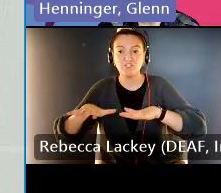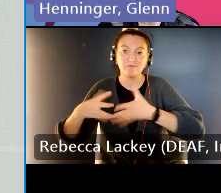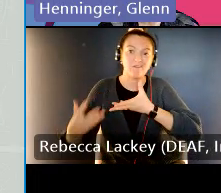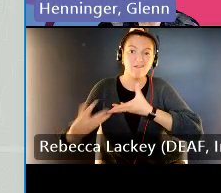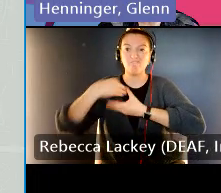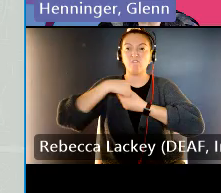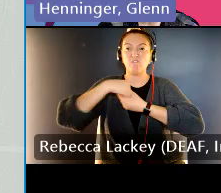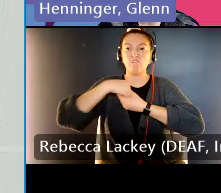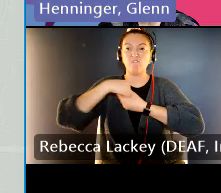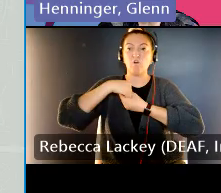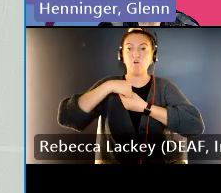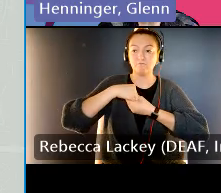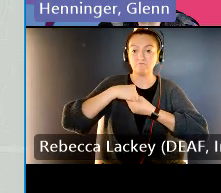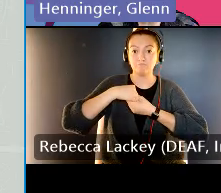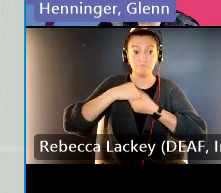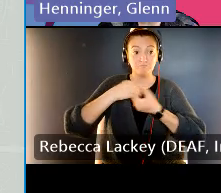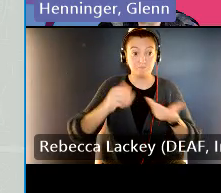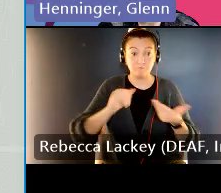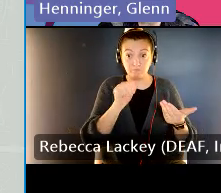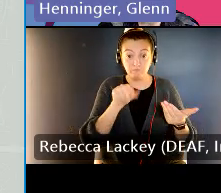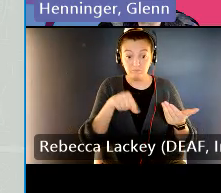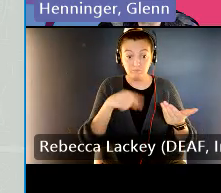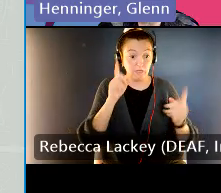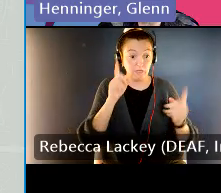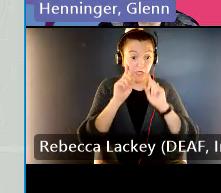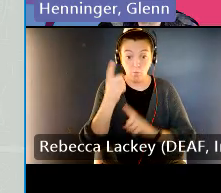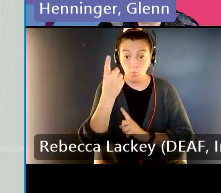So, you know, we're not just hearing from one person in the subdivision.